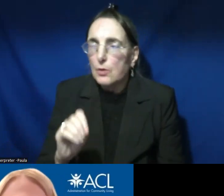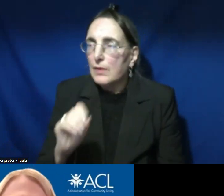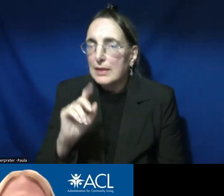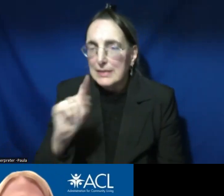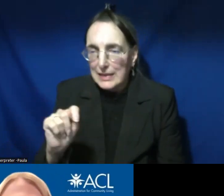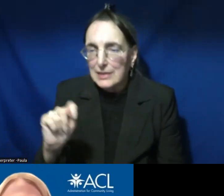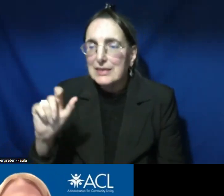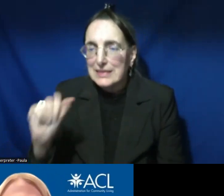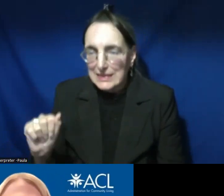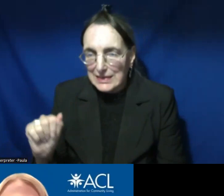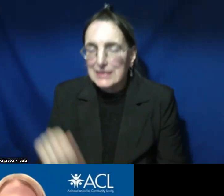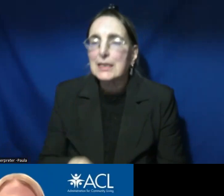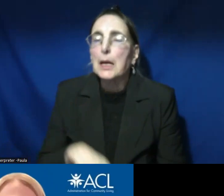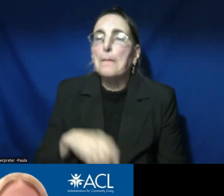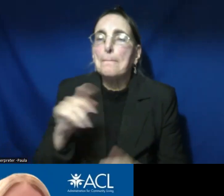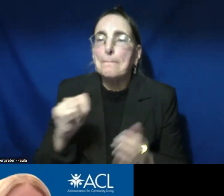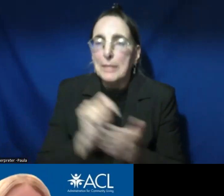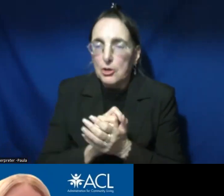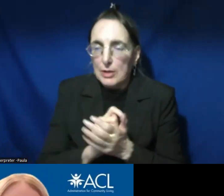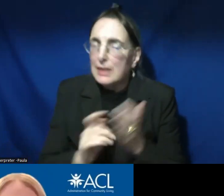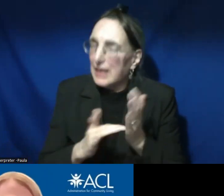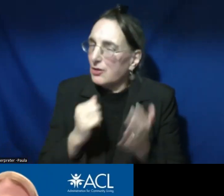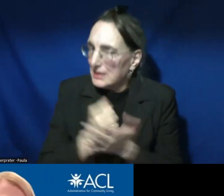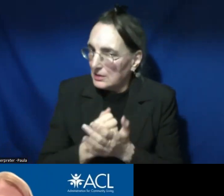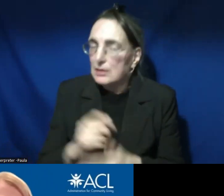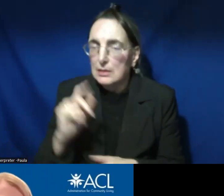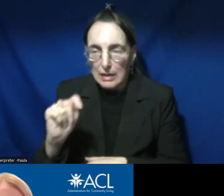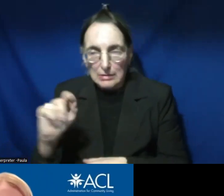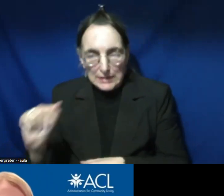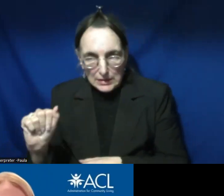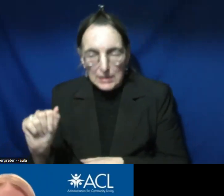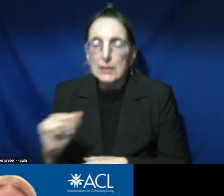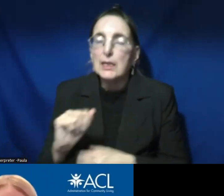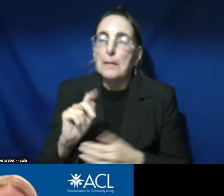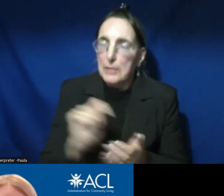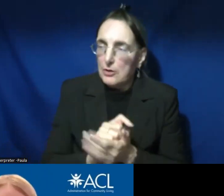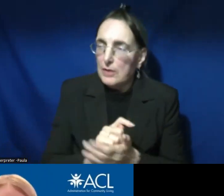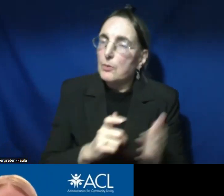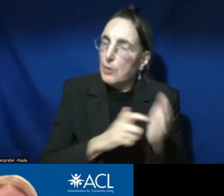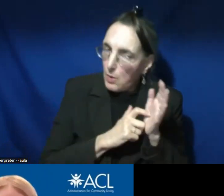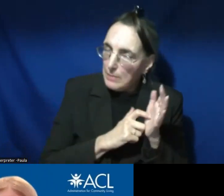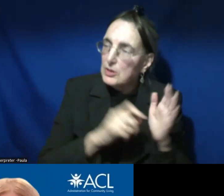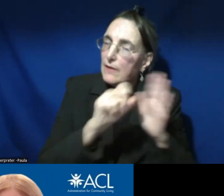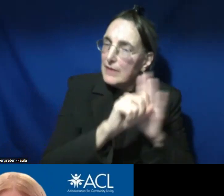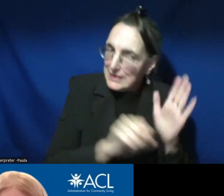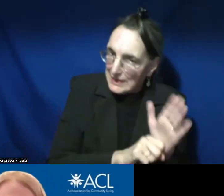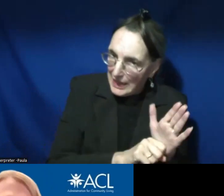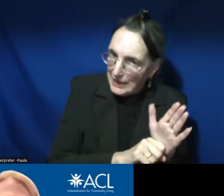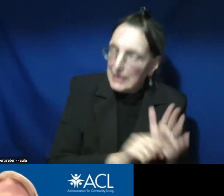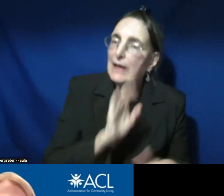So, the technical assistance period, the requirements are that the states and their partners across the state